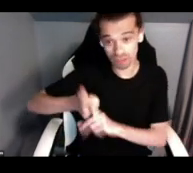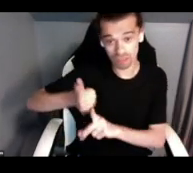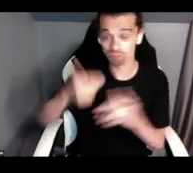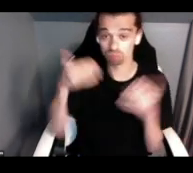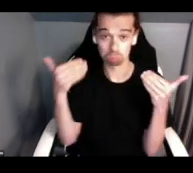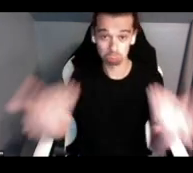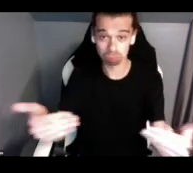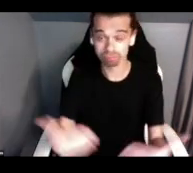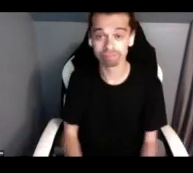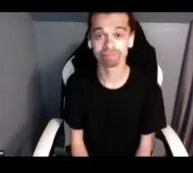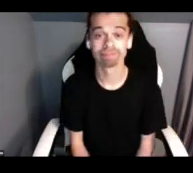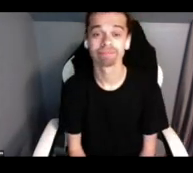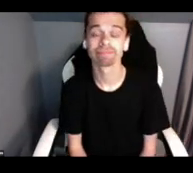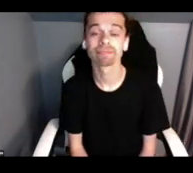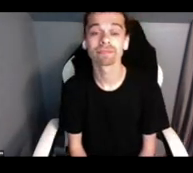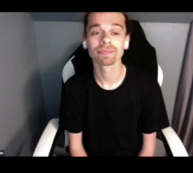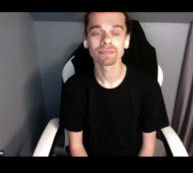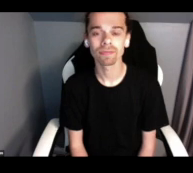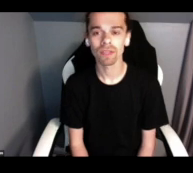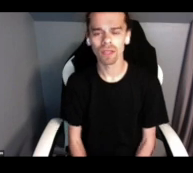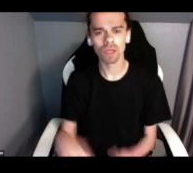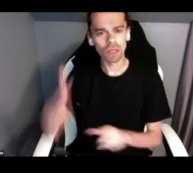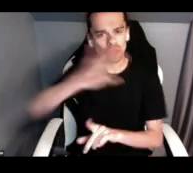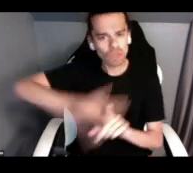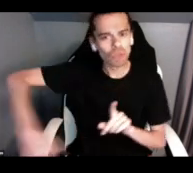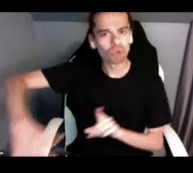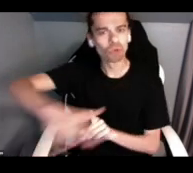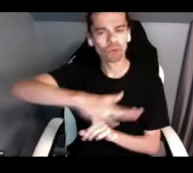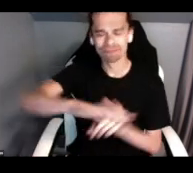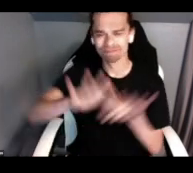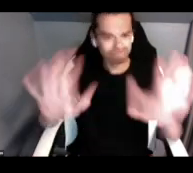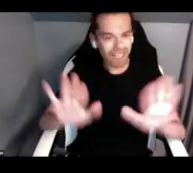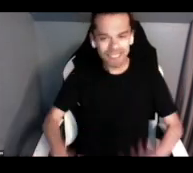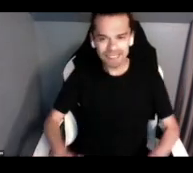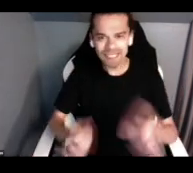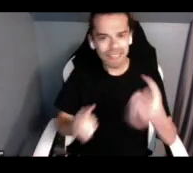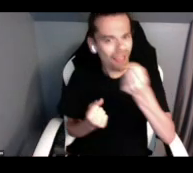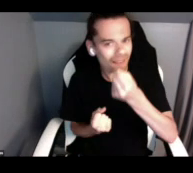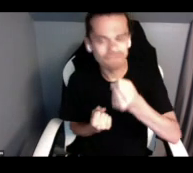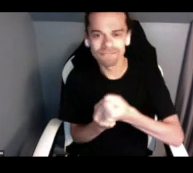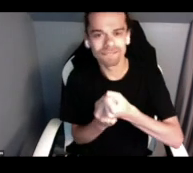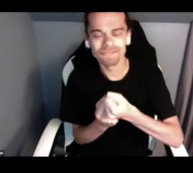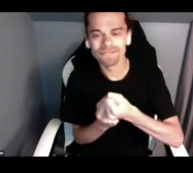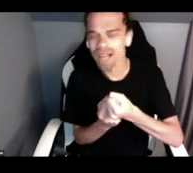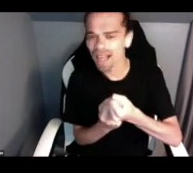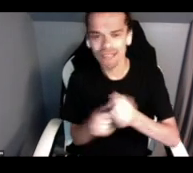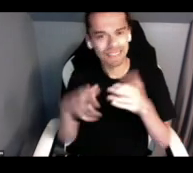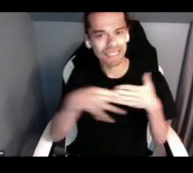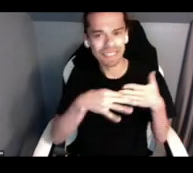we are surrounded by so many amazing advocates and leaders within both research